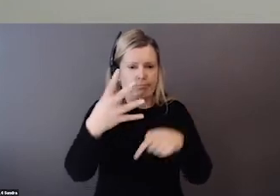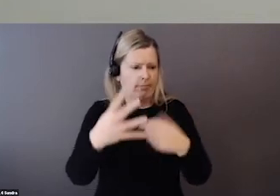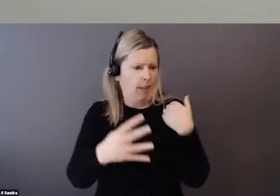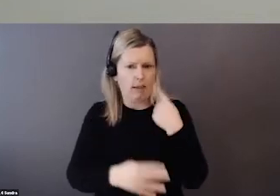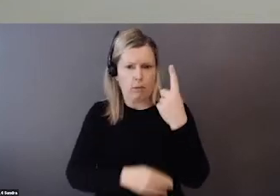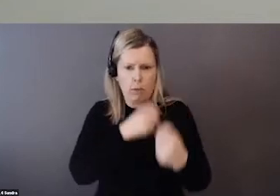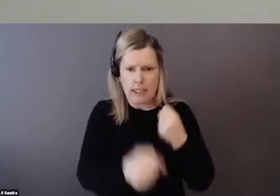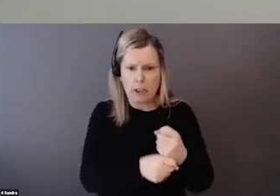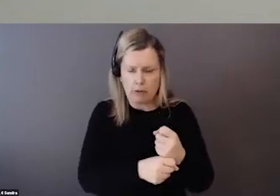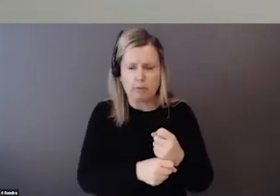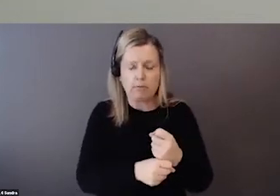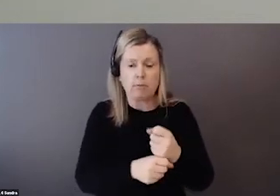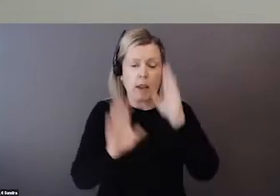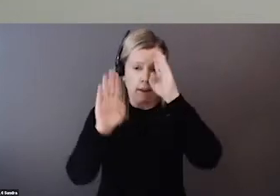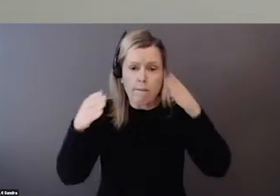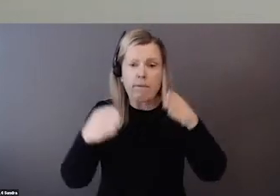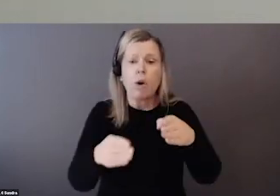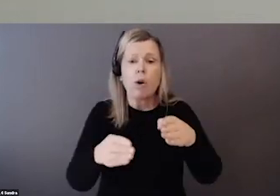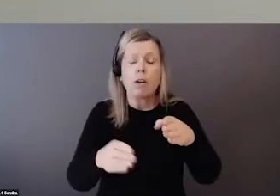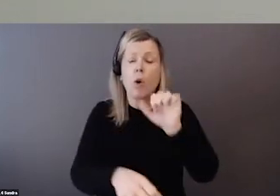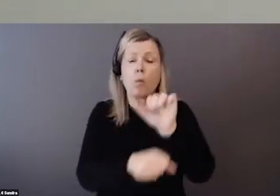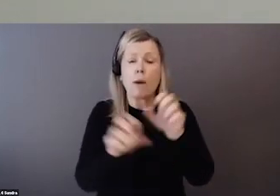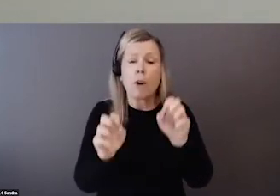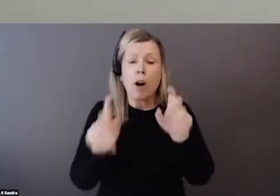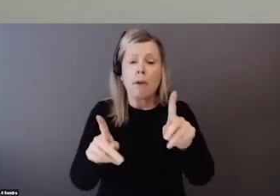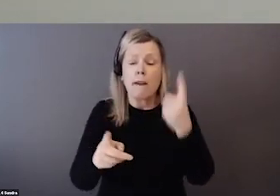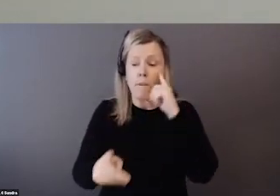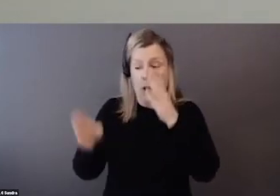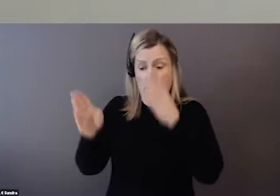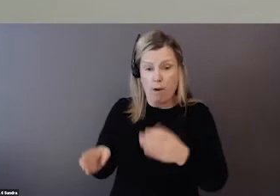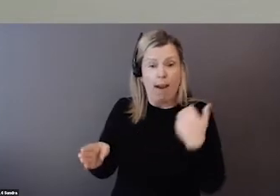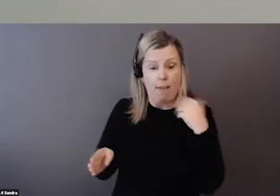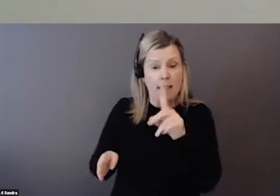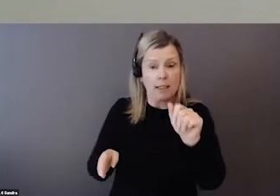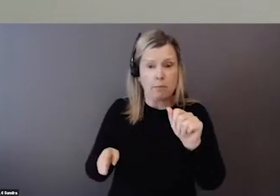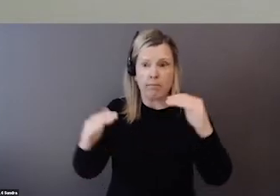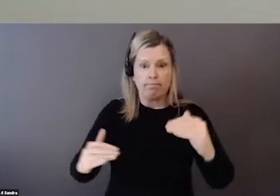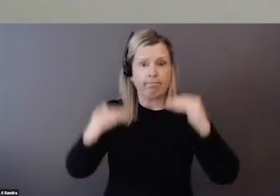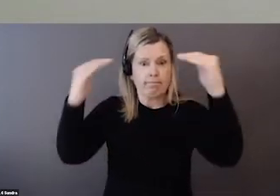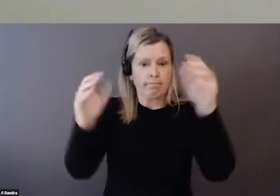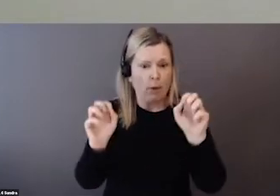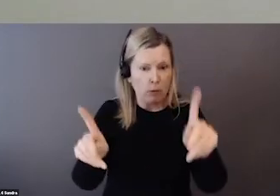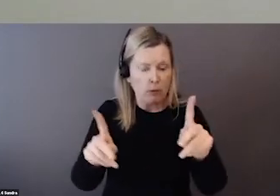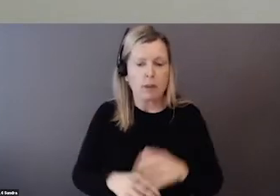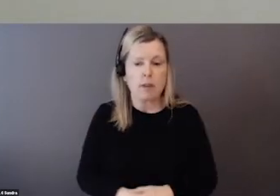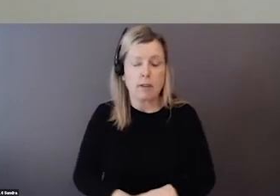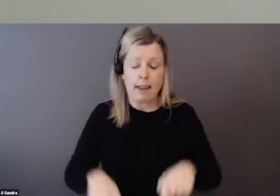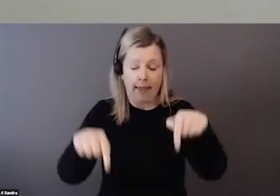that focus on advancing employment opportunities for persons with disabilities. In this session, we have presentations